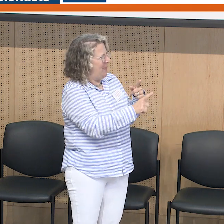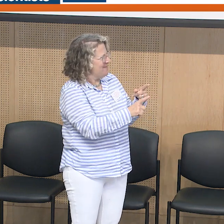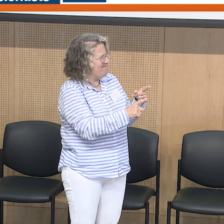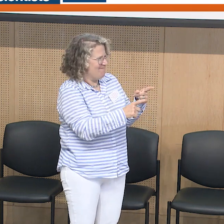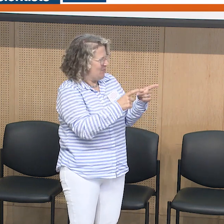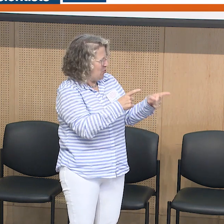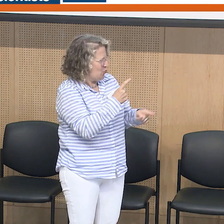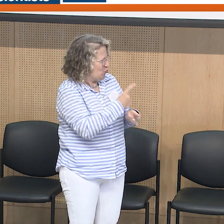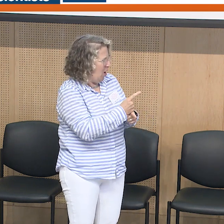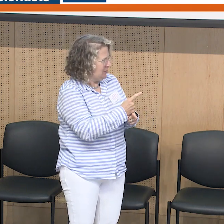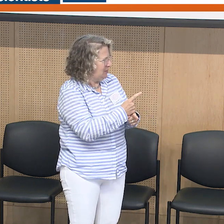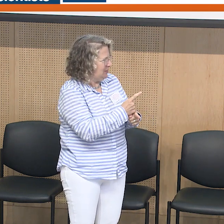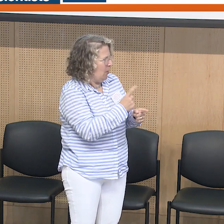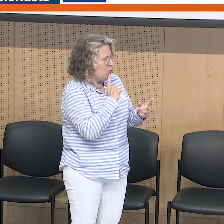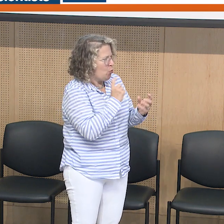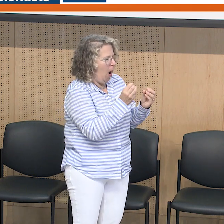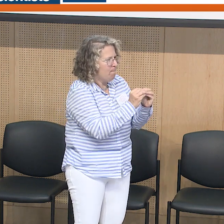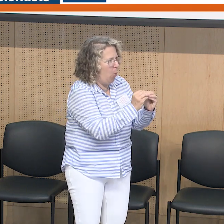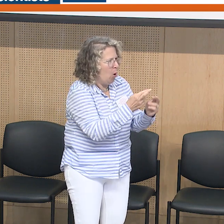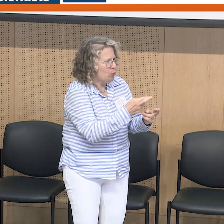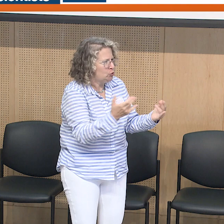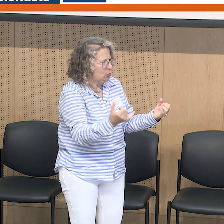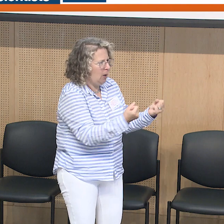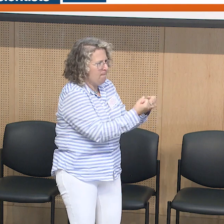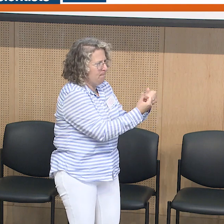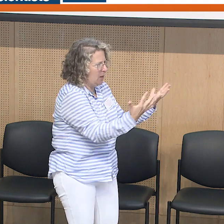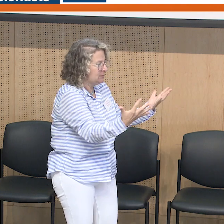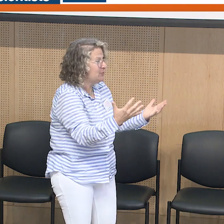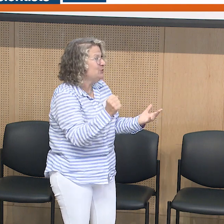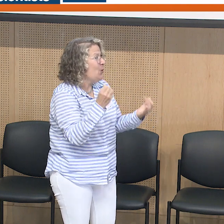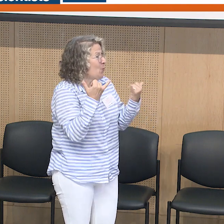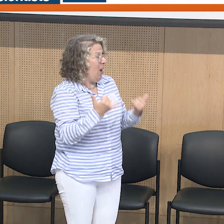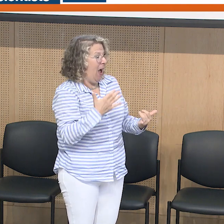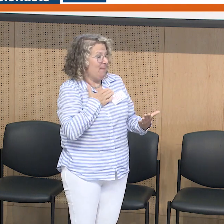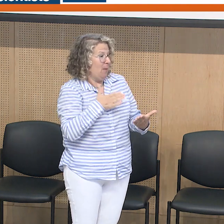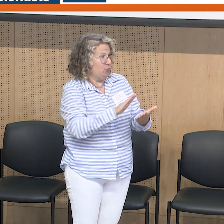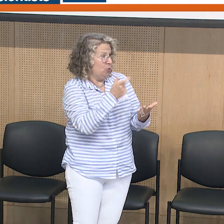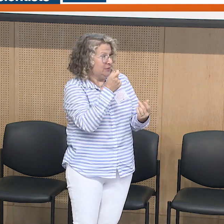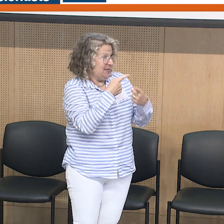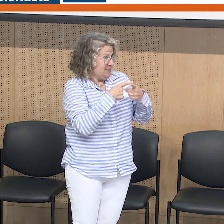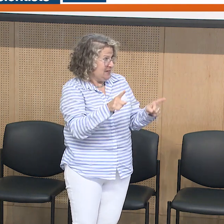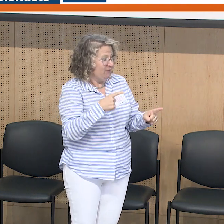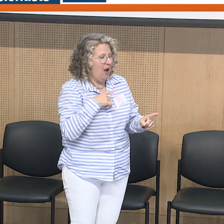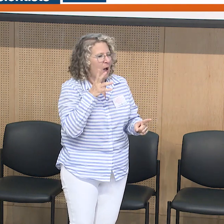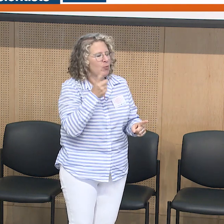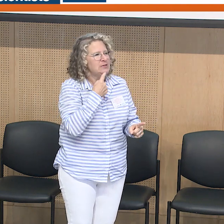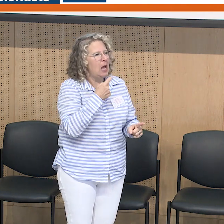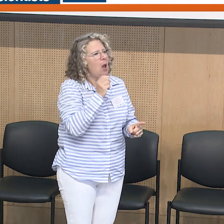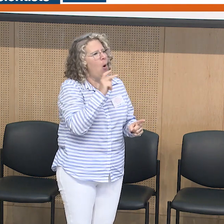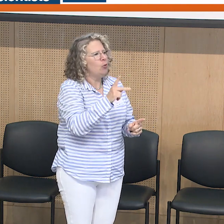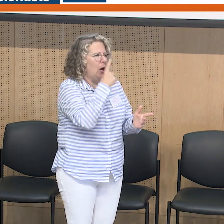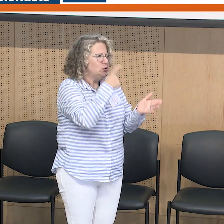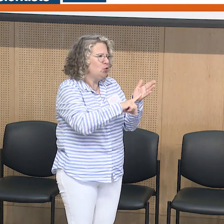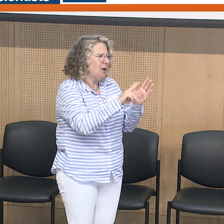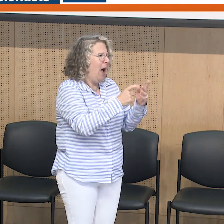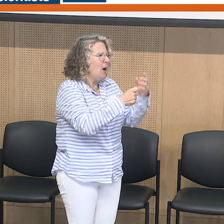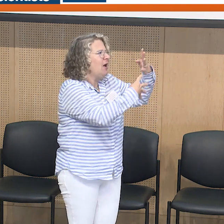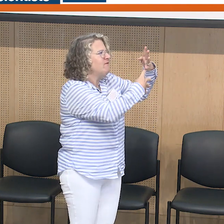And you're right. The more resources we have available to us, I think that an interesting approach could be